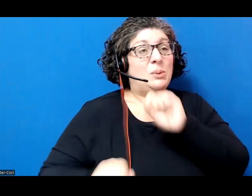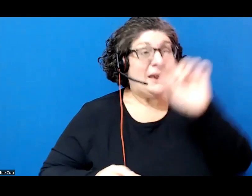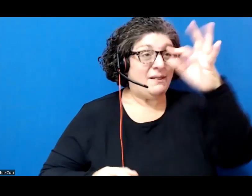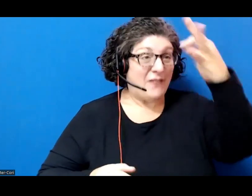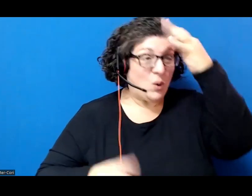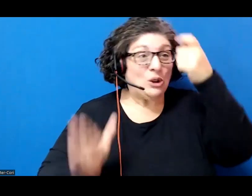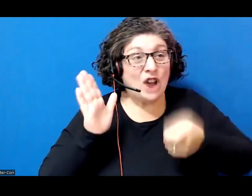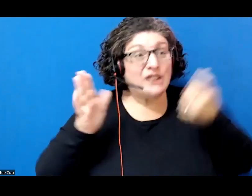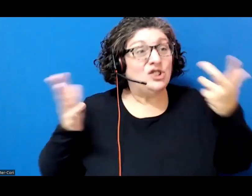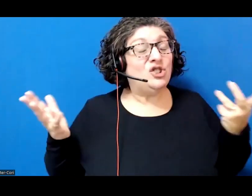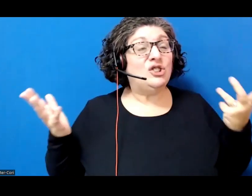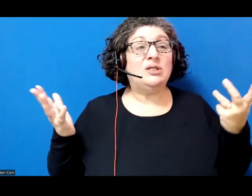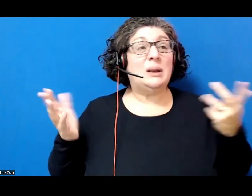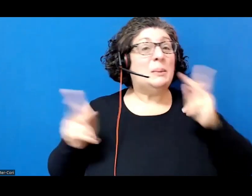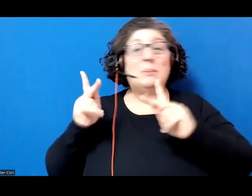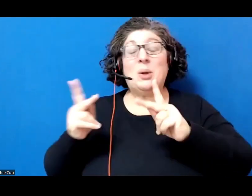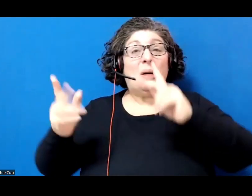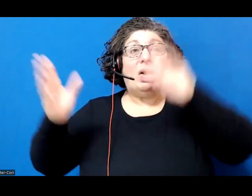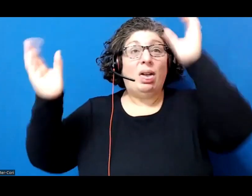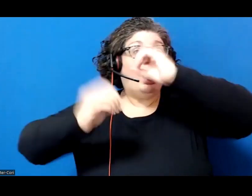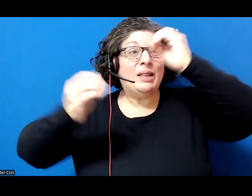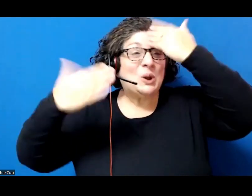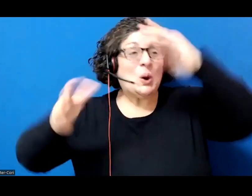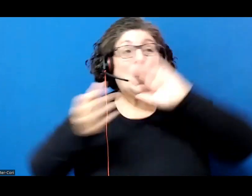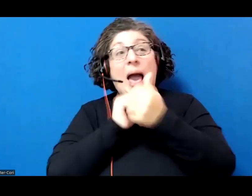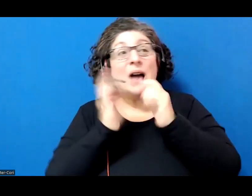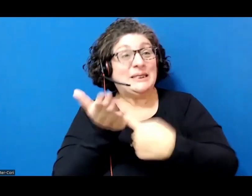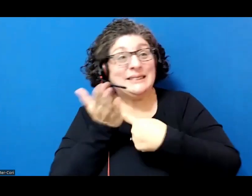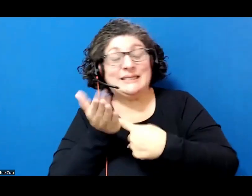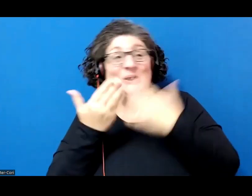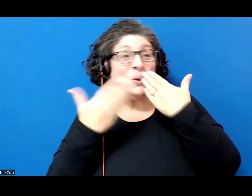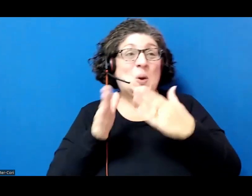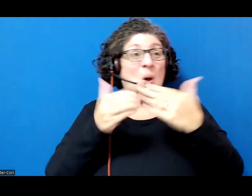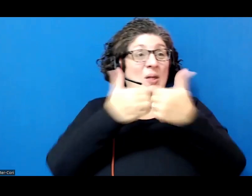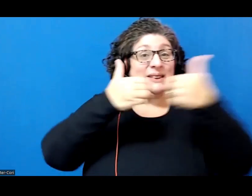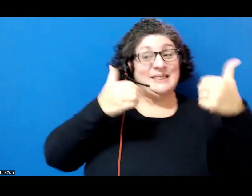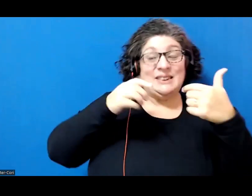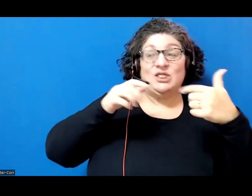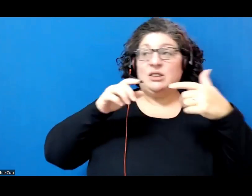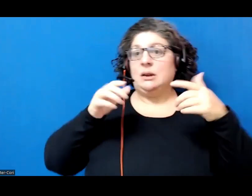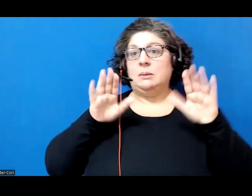I mean, people who don't know how to talk about, don't know the distinction between